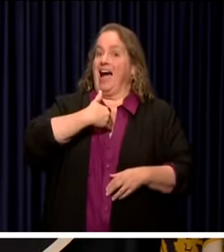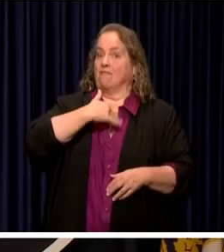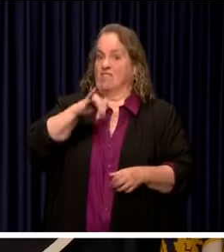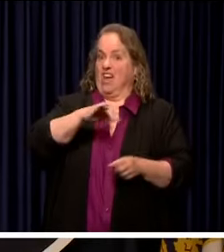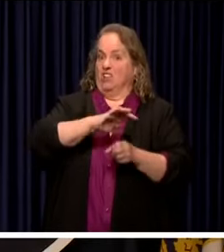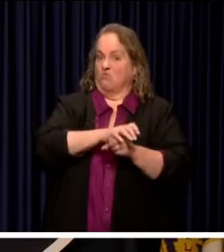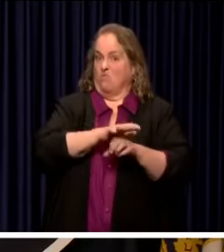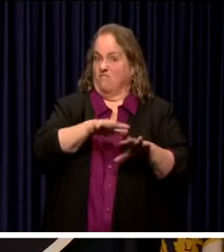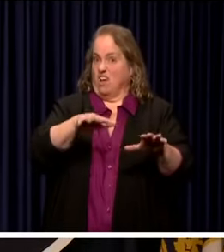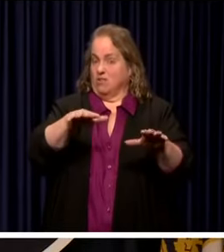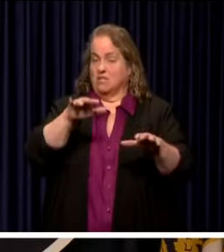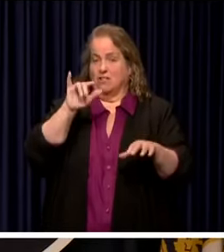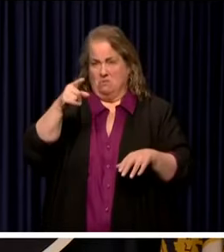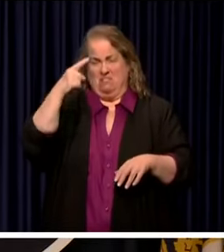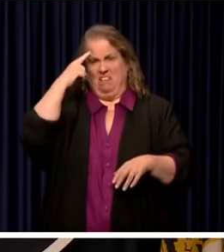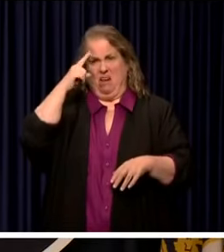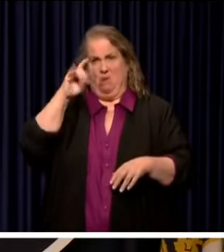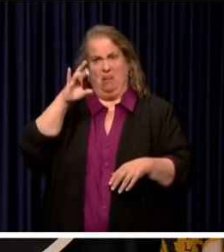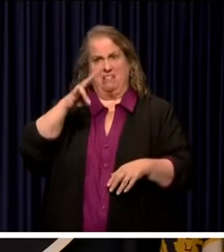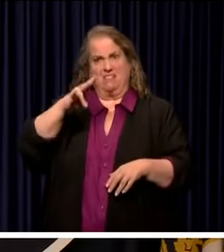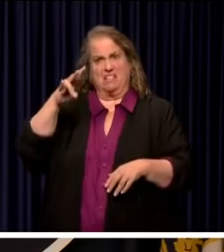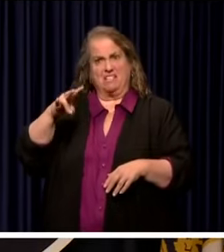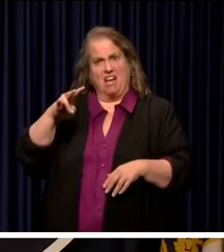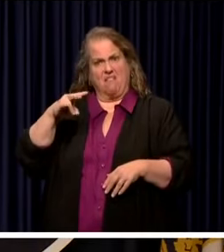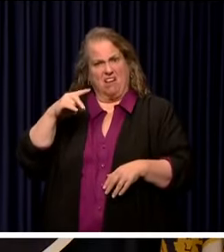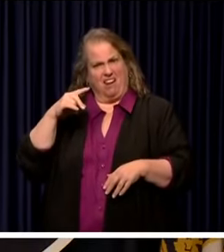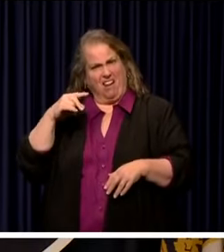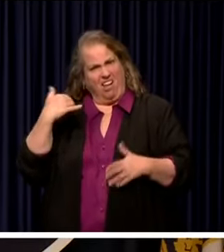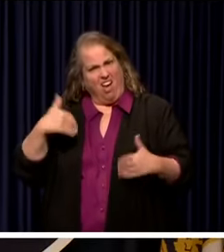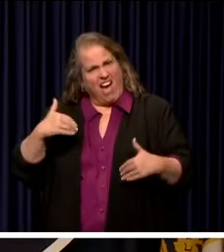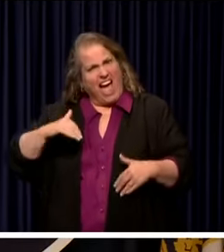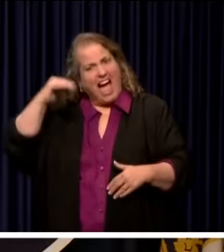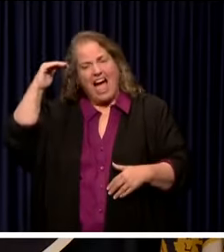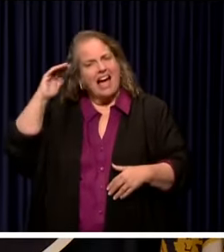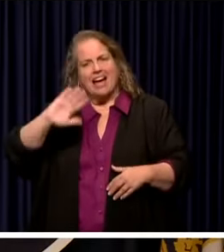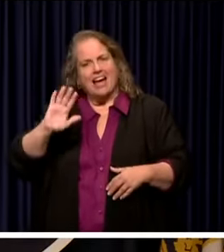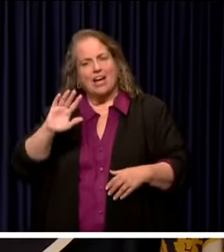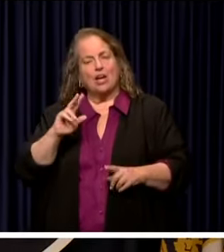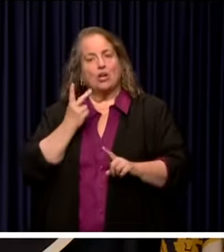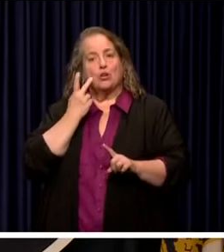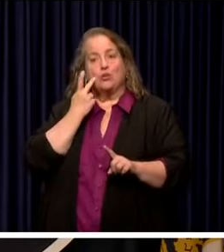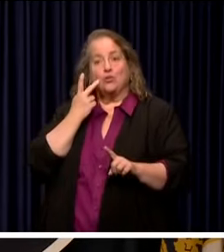WHAT WE LEARN EVERY DAY.